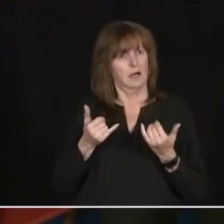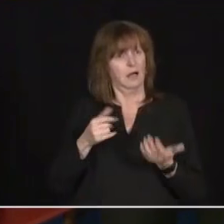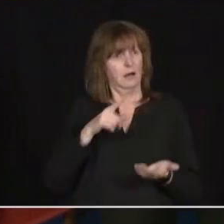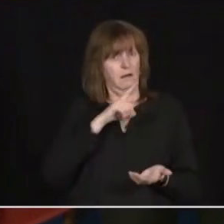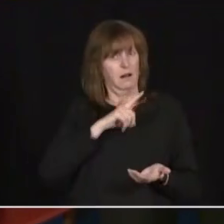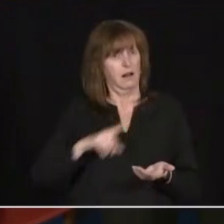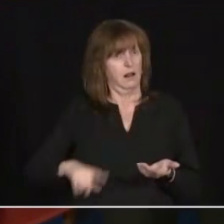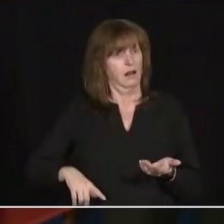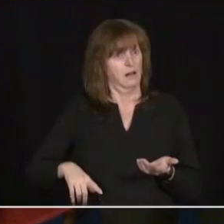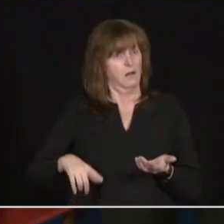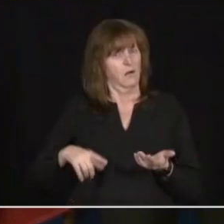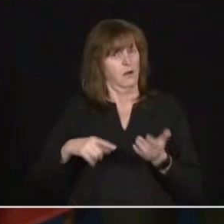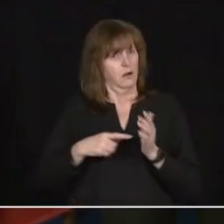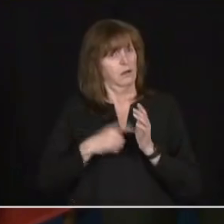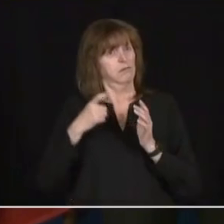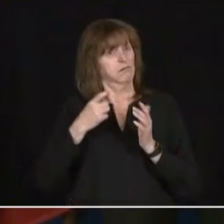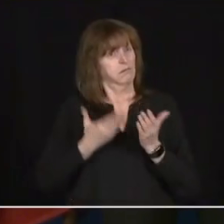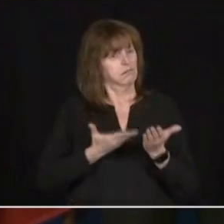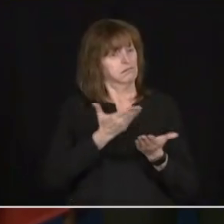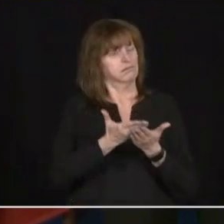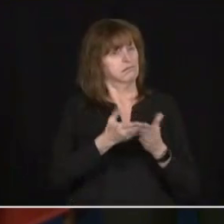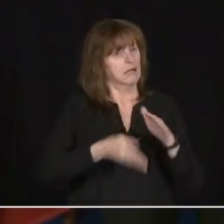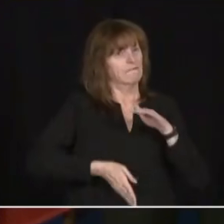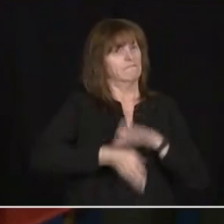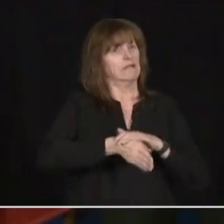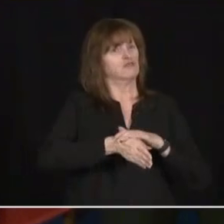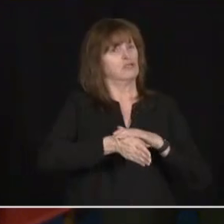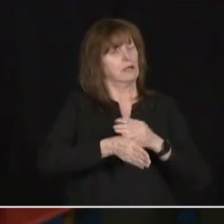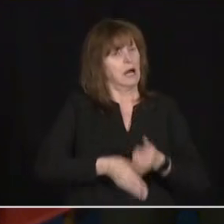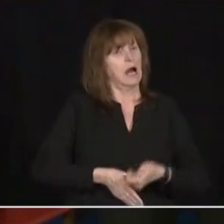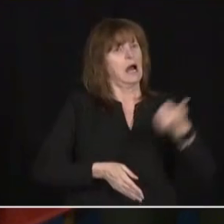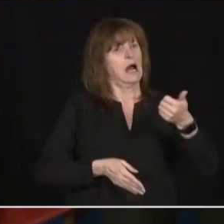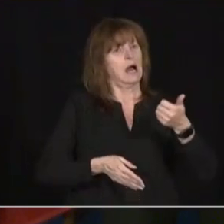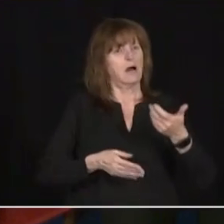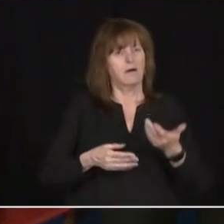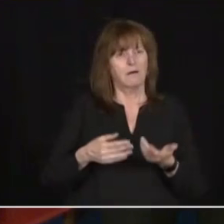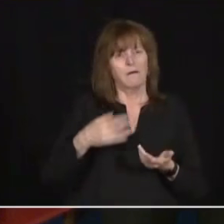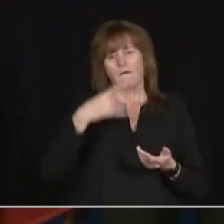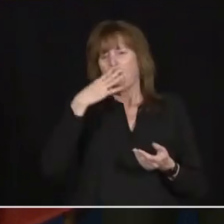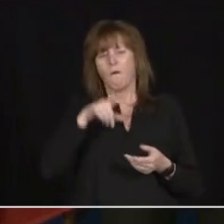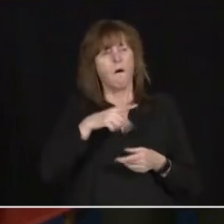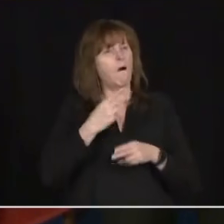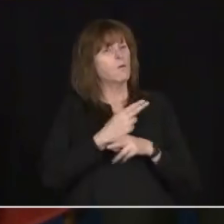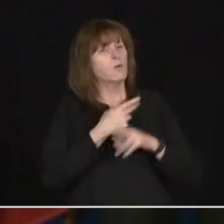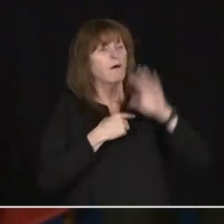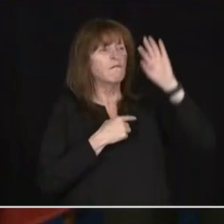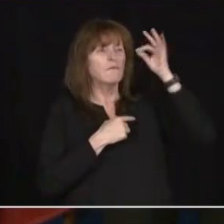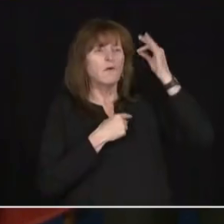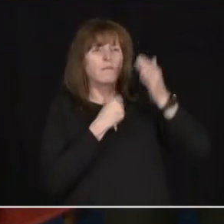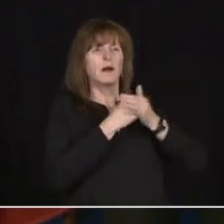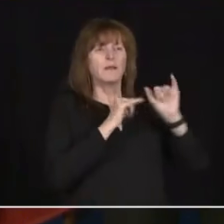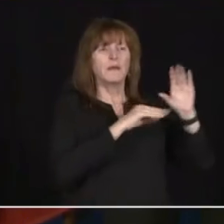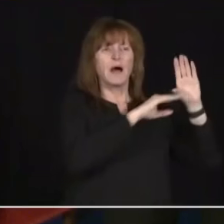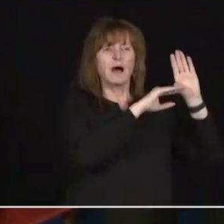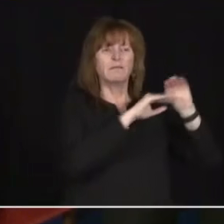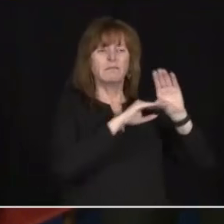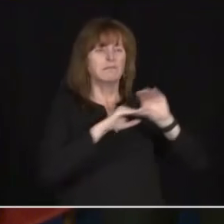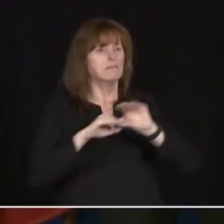and the province of freezing evictions for tenants because we are hearing more and more about landlords refusing to participate in the